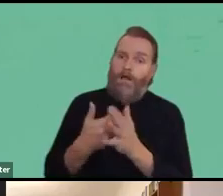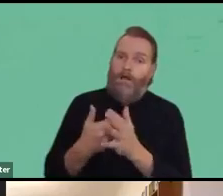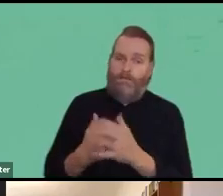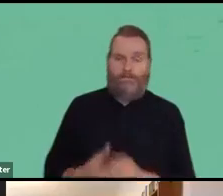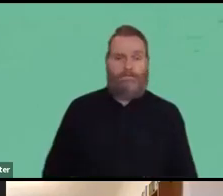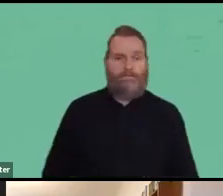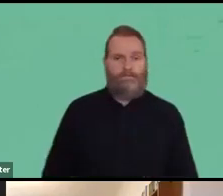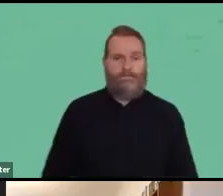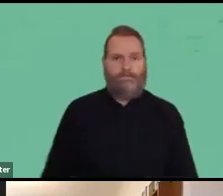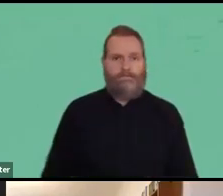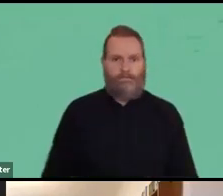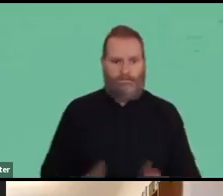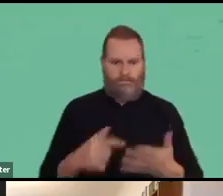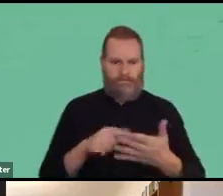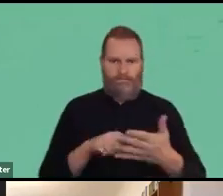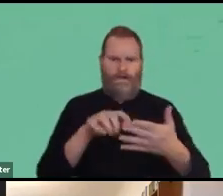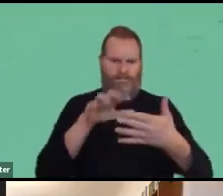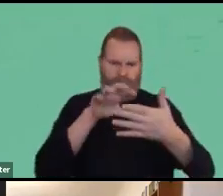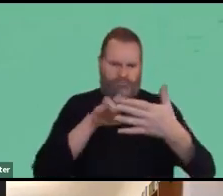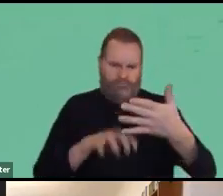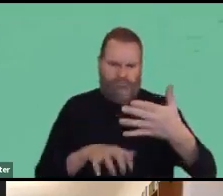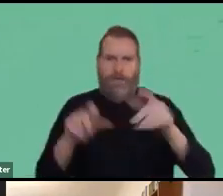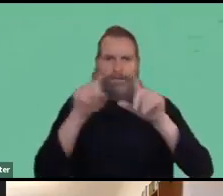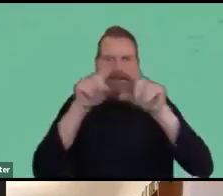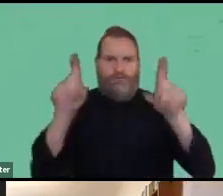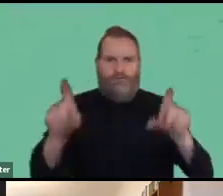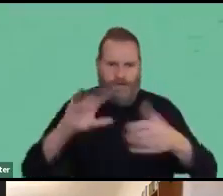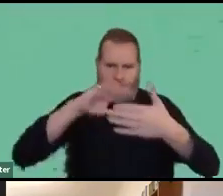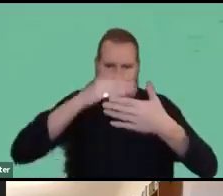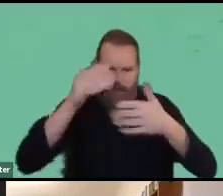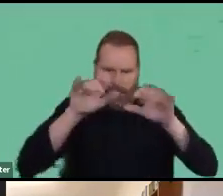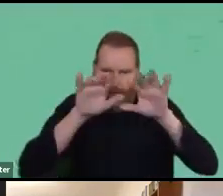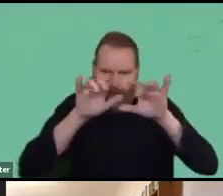coming in lots and lots of questions coming in and I’ll try and get to as many of those as we